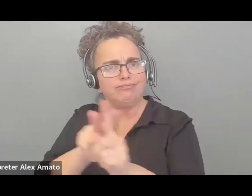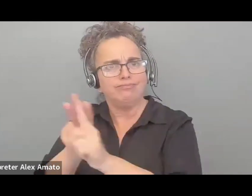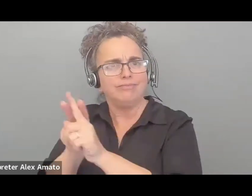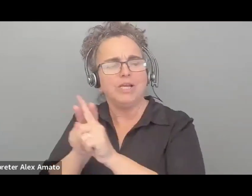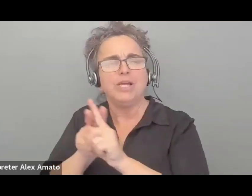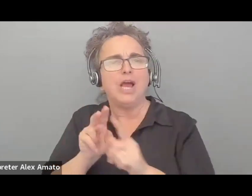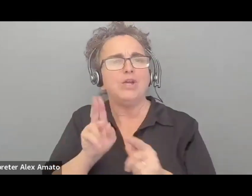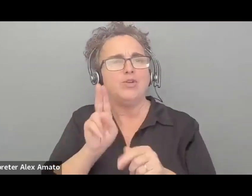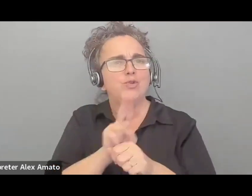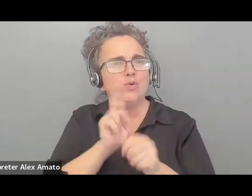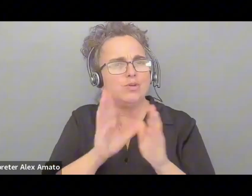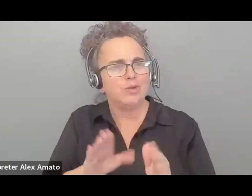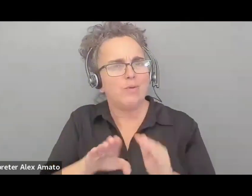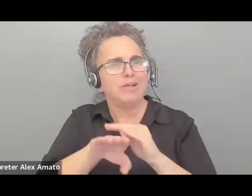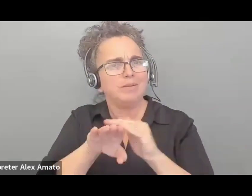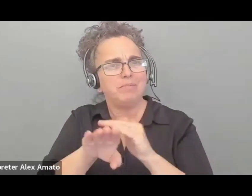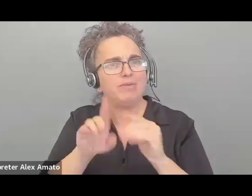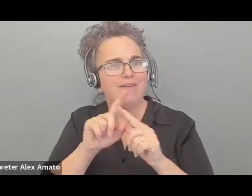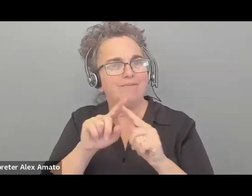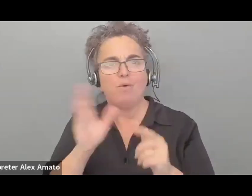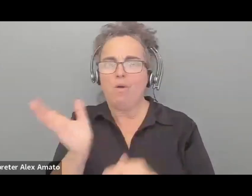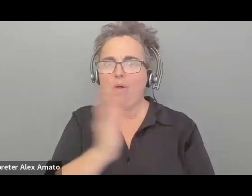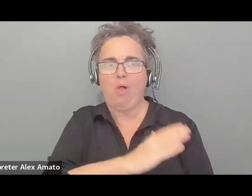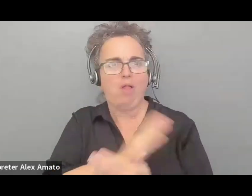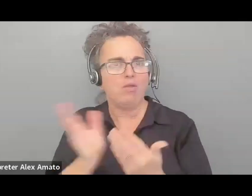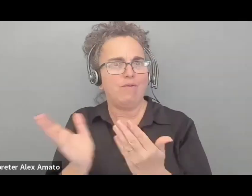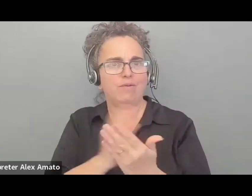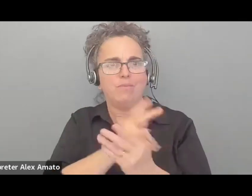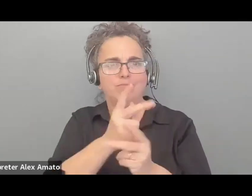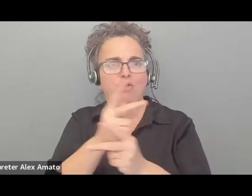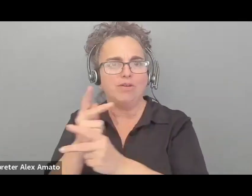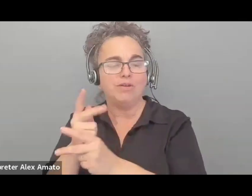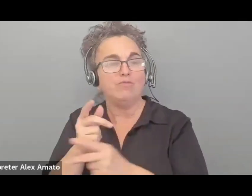Katie currently leads two cross Google research programs,